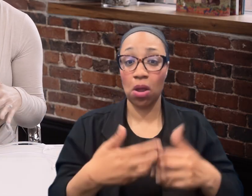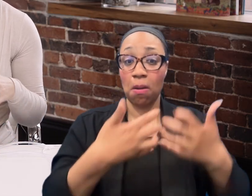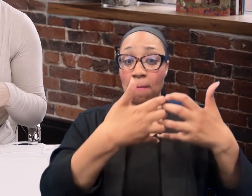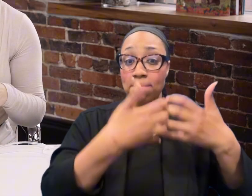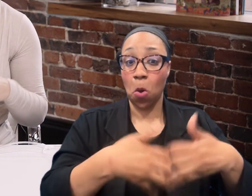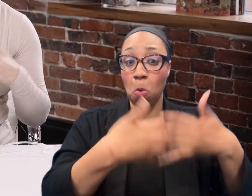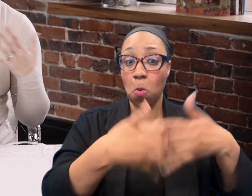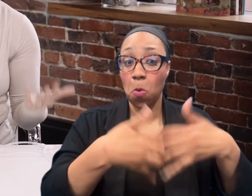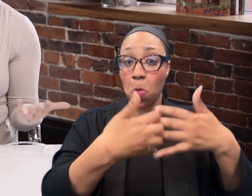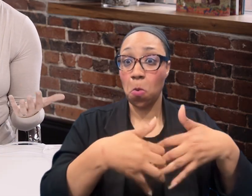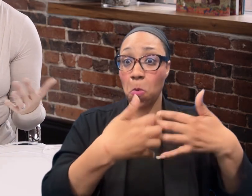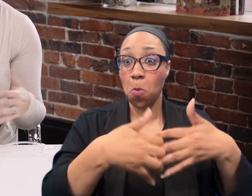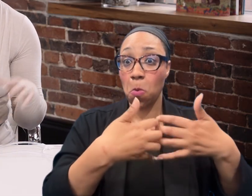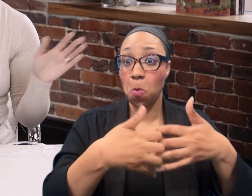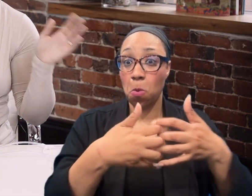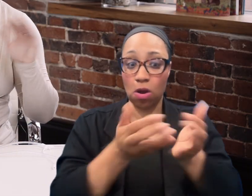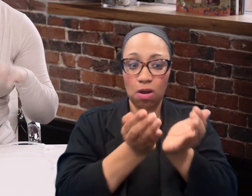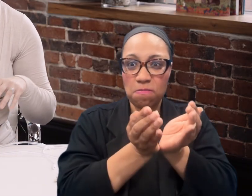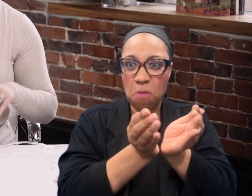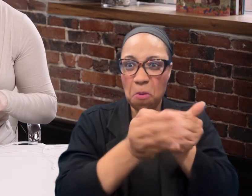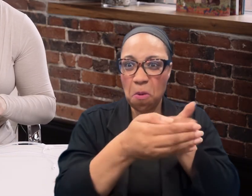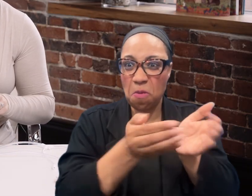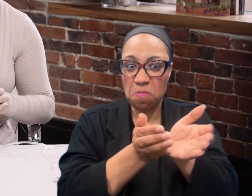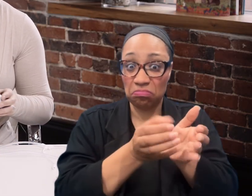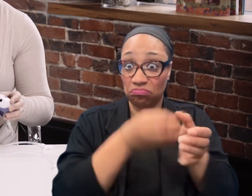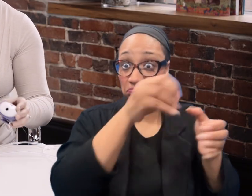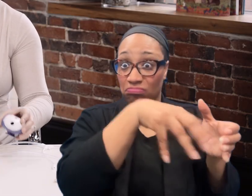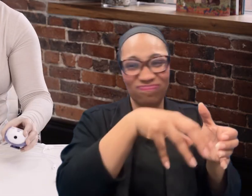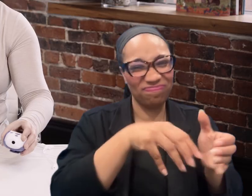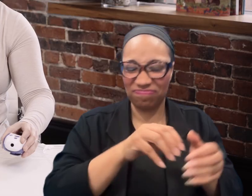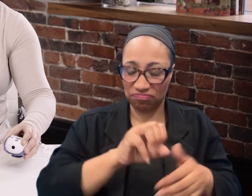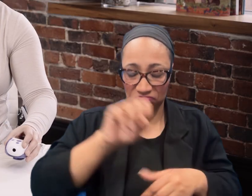to be cleaned by being submerged in water. You can wipe them down if you need to, but remember